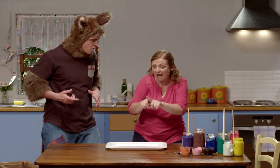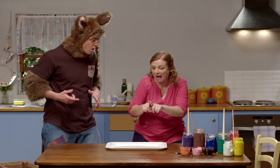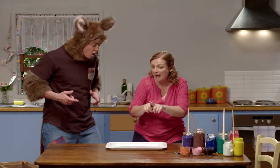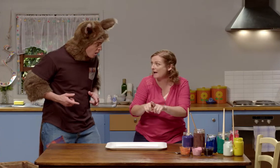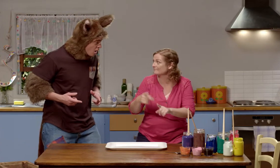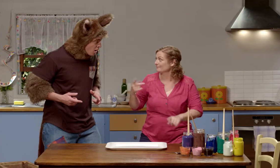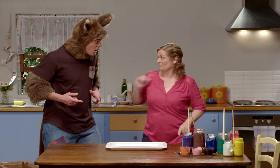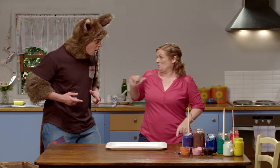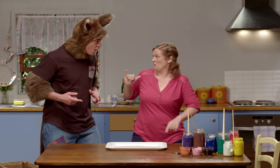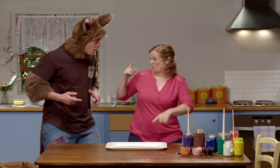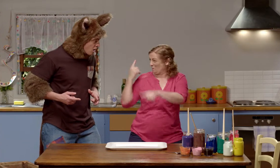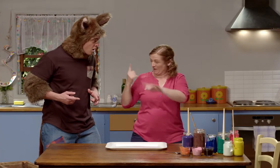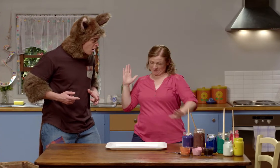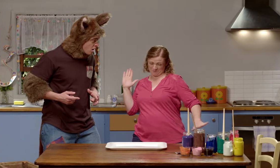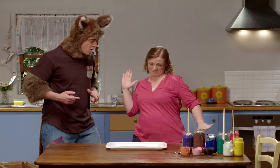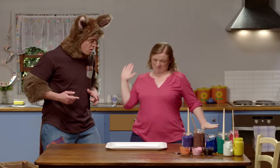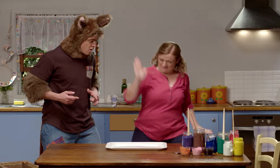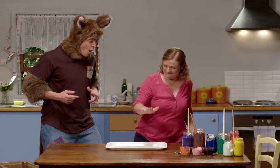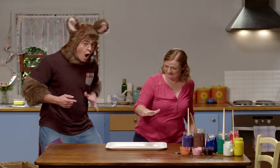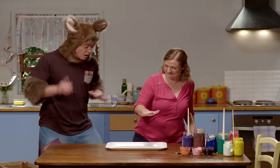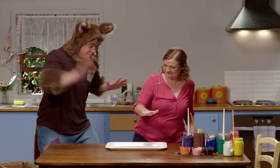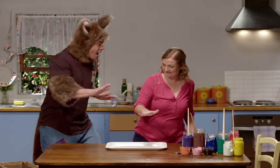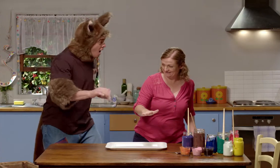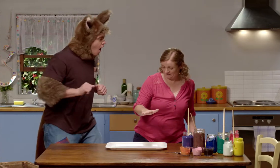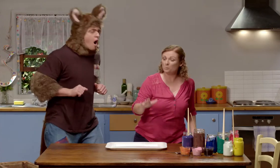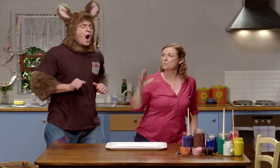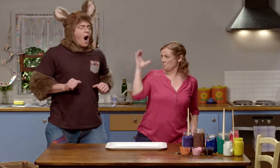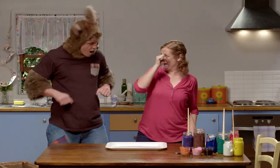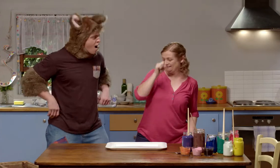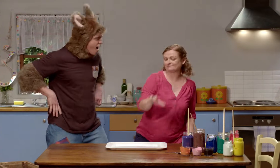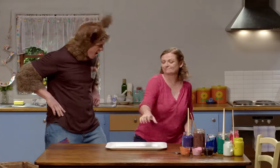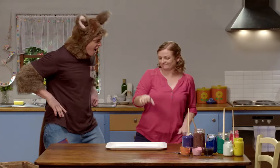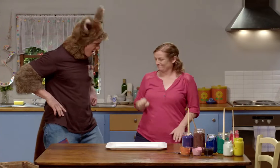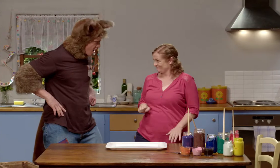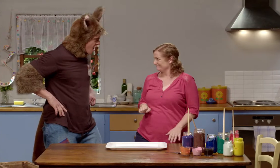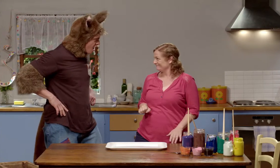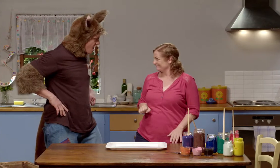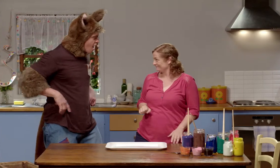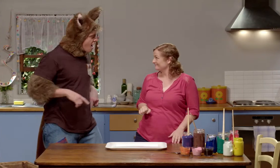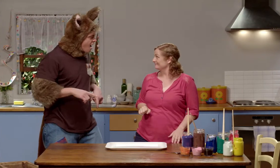then both of us have to try to be the quickest to go Snap. If you're the quickest, you win the cards,